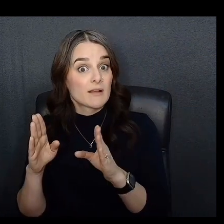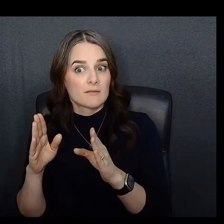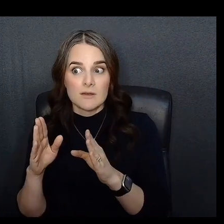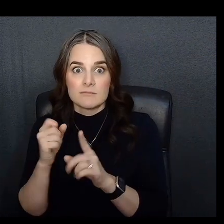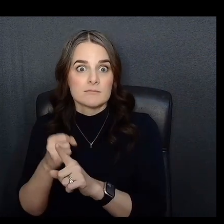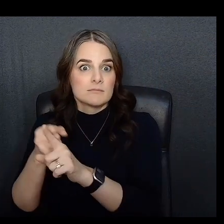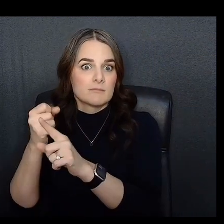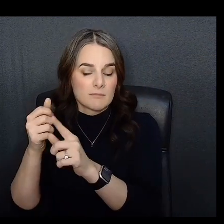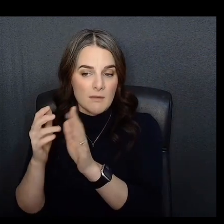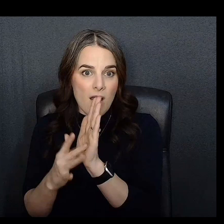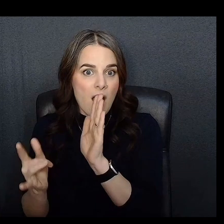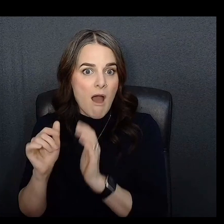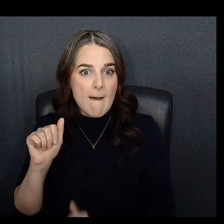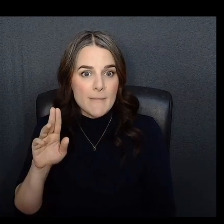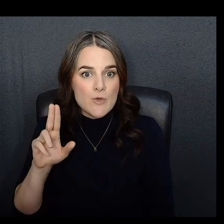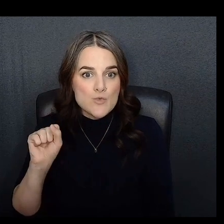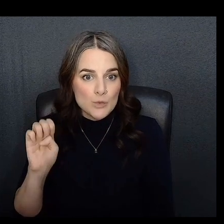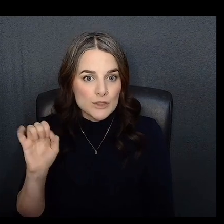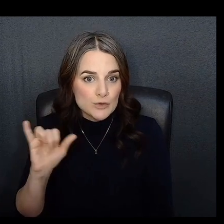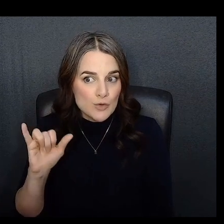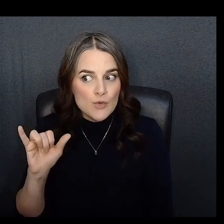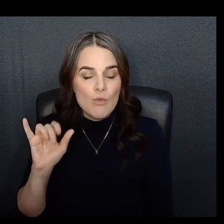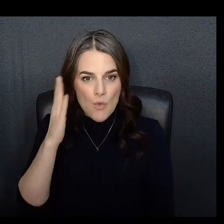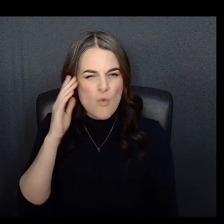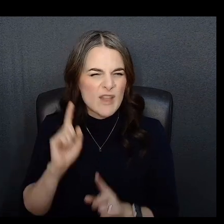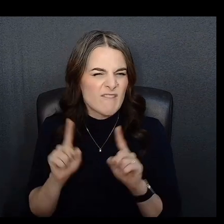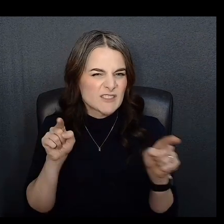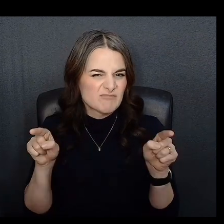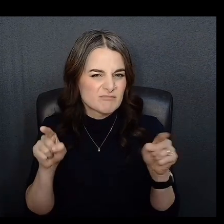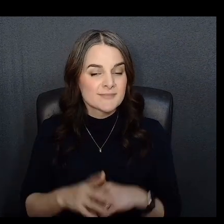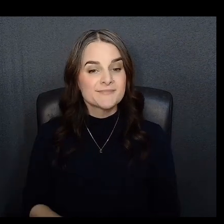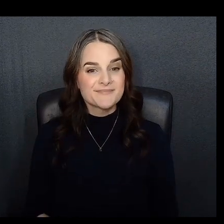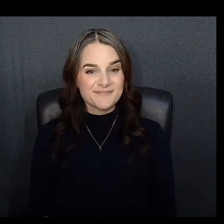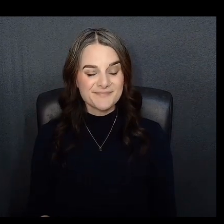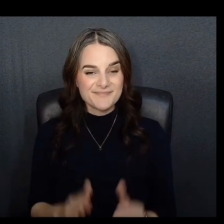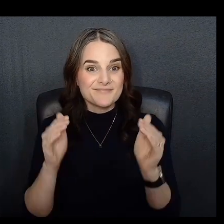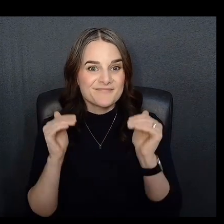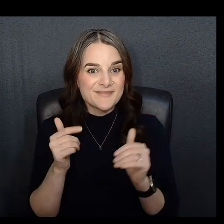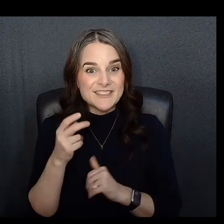So then, of course, gender identity and expression. Everyone is different. We all have different ways that we